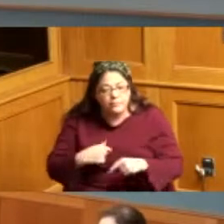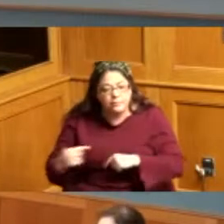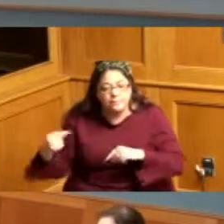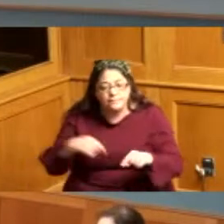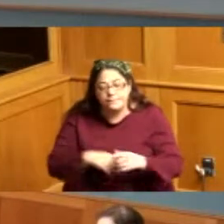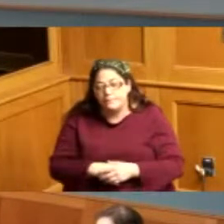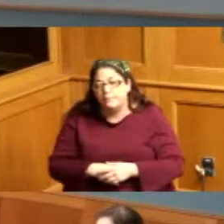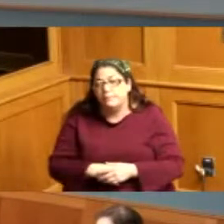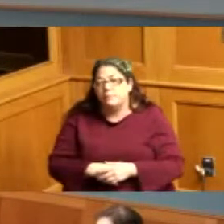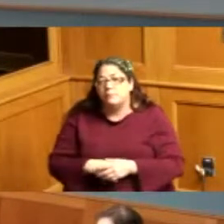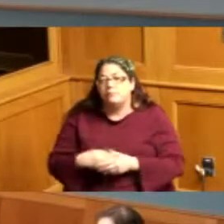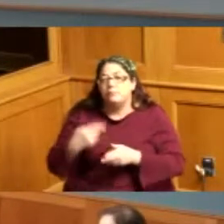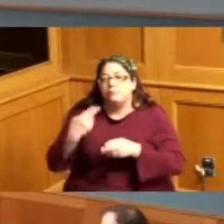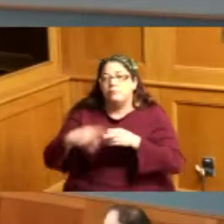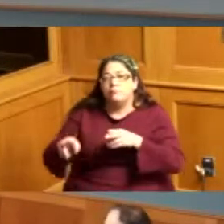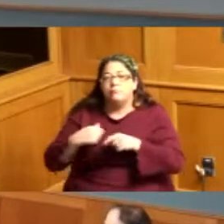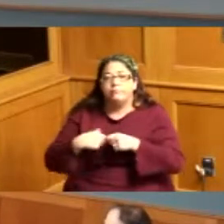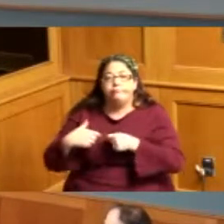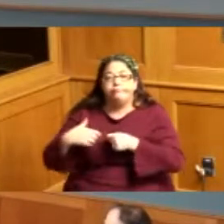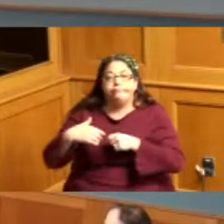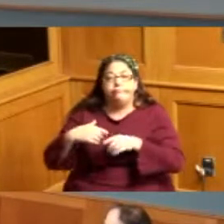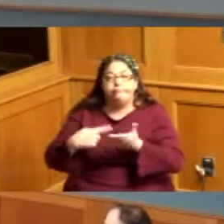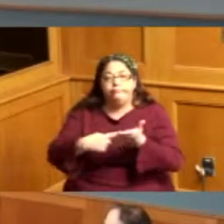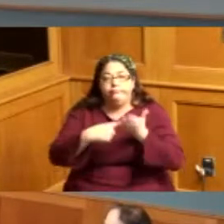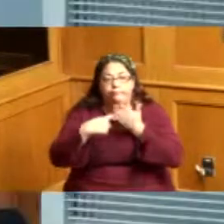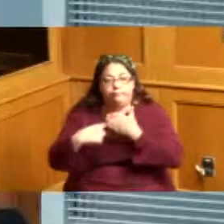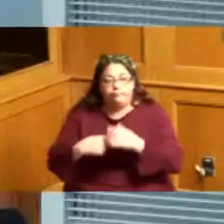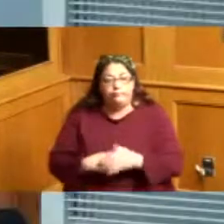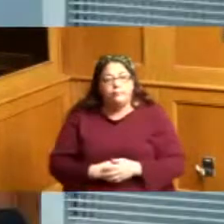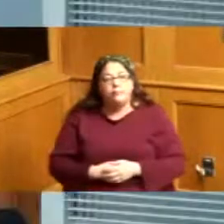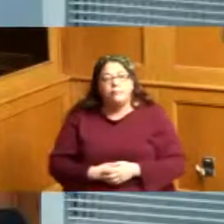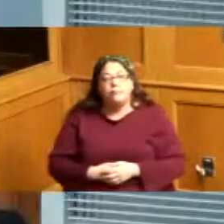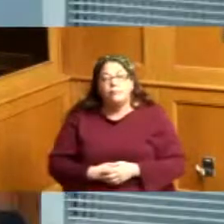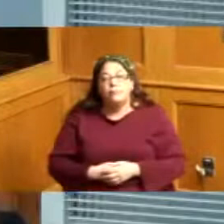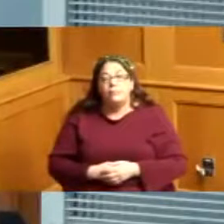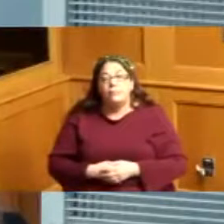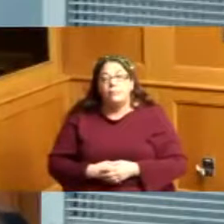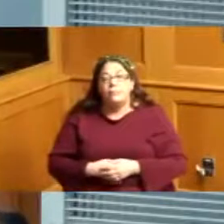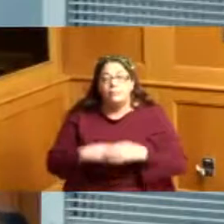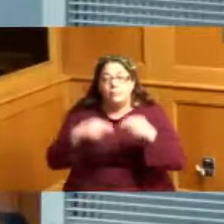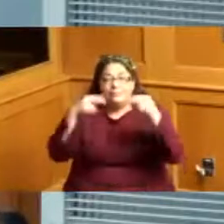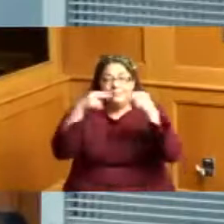quick overview of what you have what we provided was the slides that we're going to go through